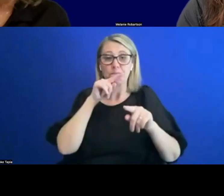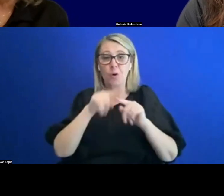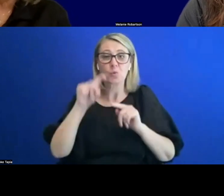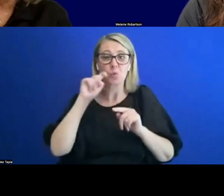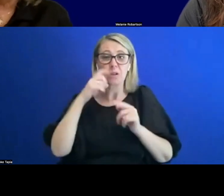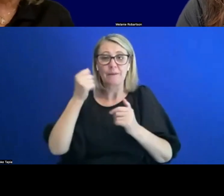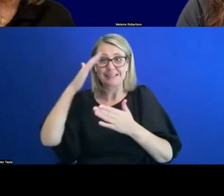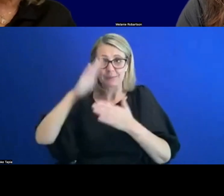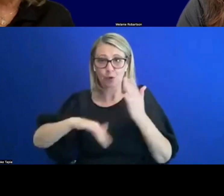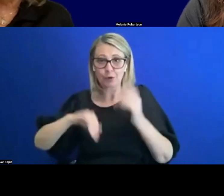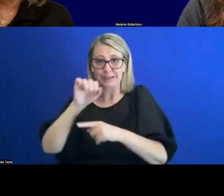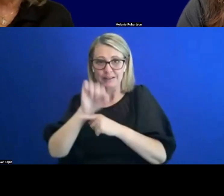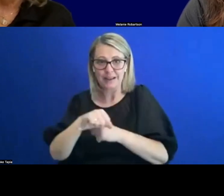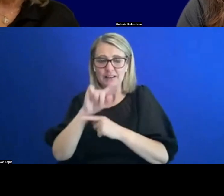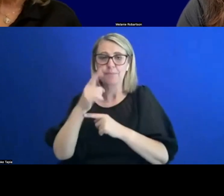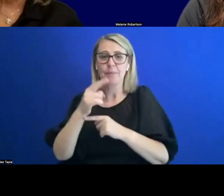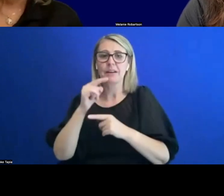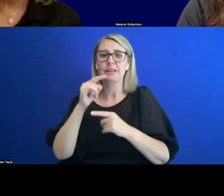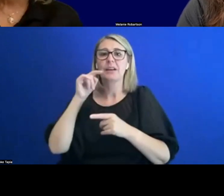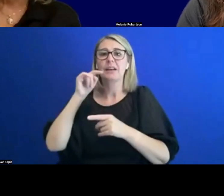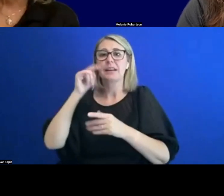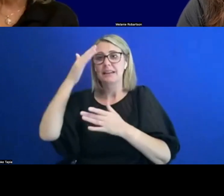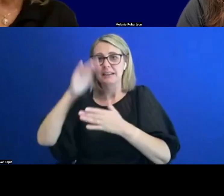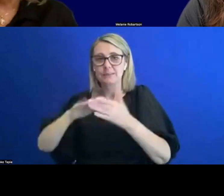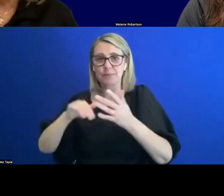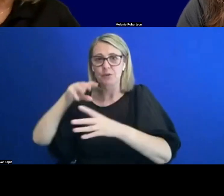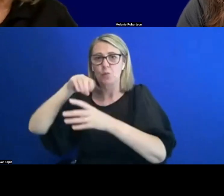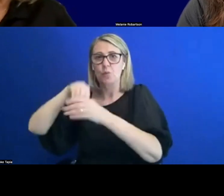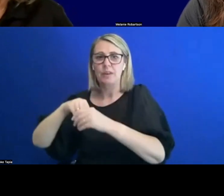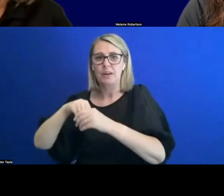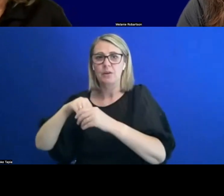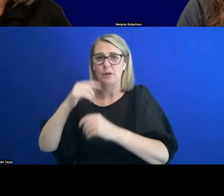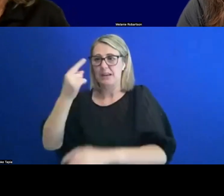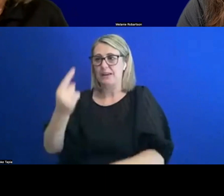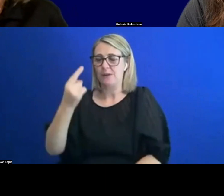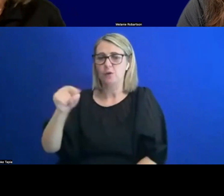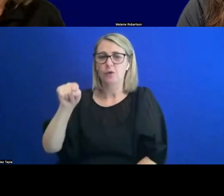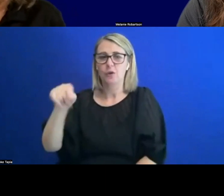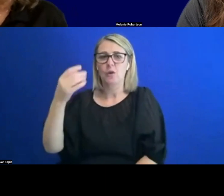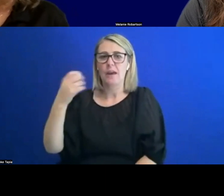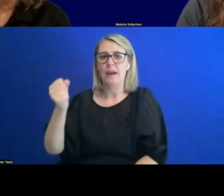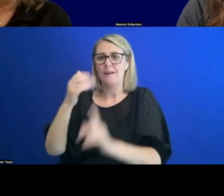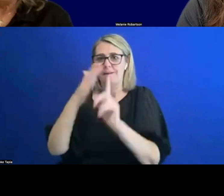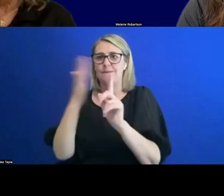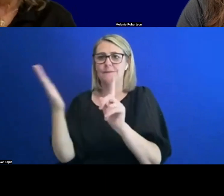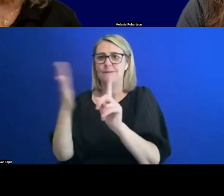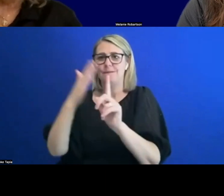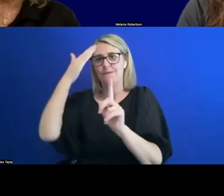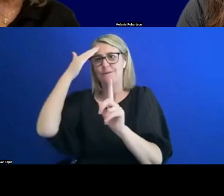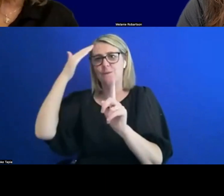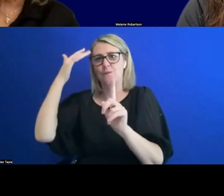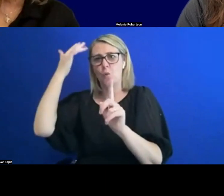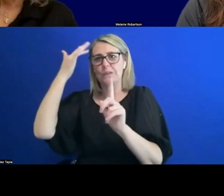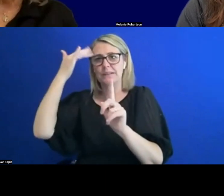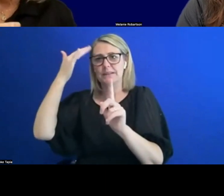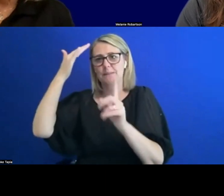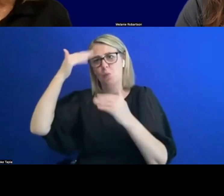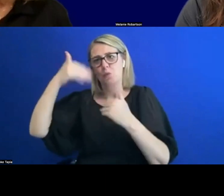have experience within our individuals who are living on the autism spectrum, and so what we